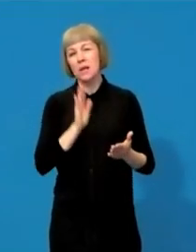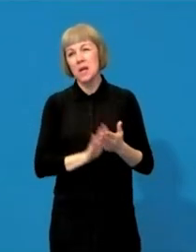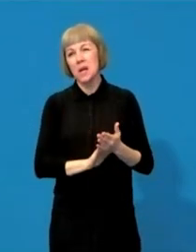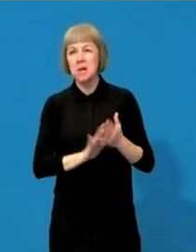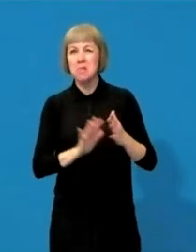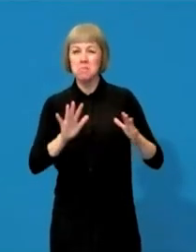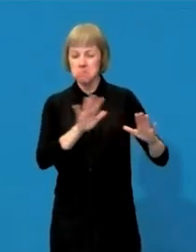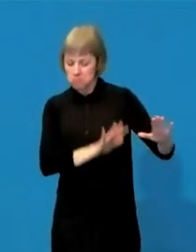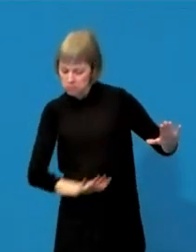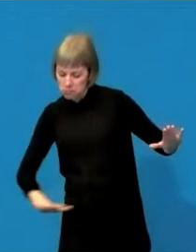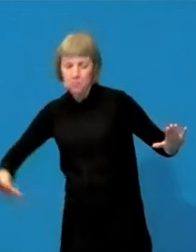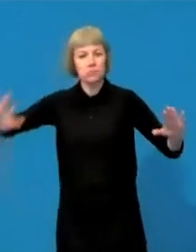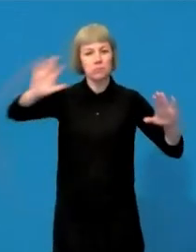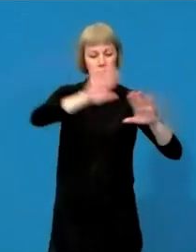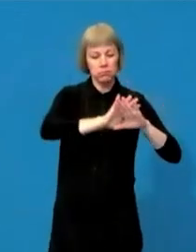know, square kilometres and all that sort of thing.